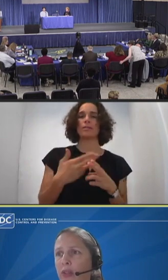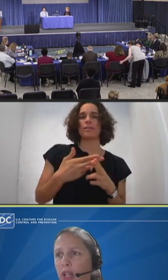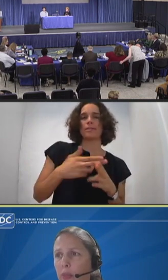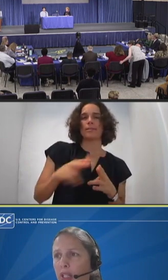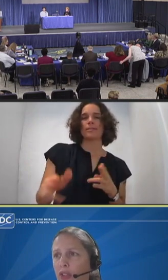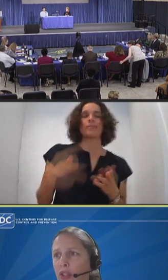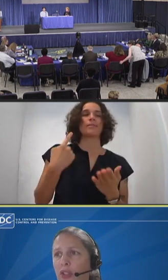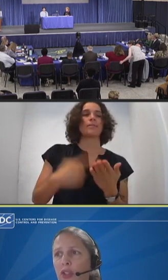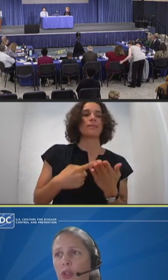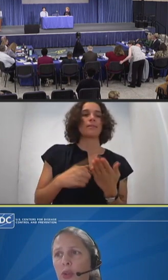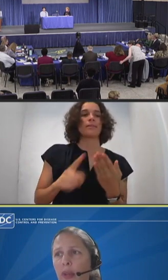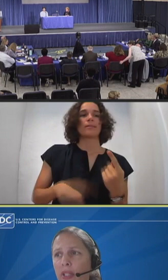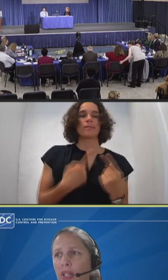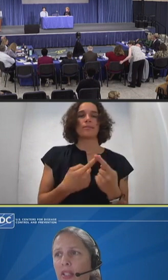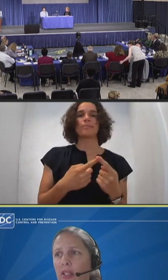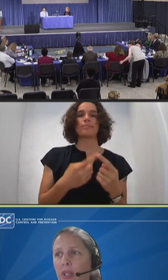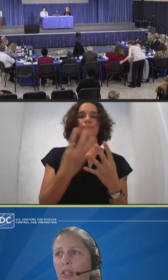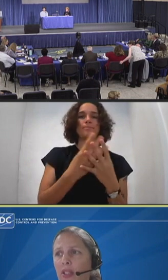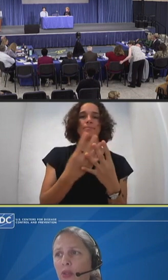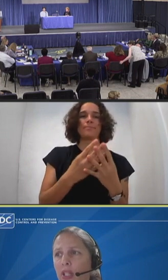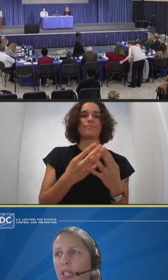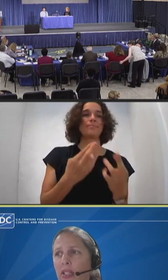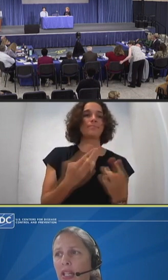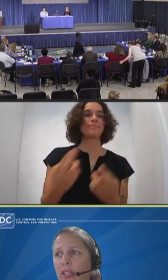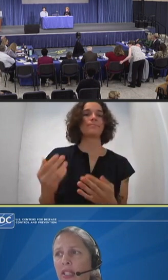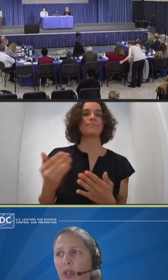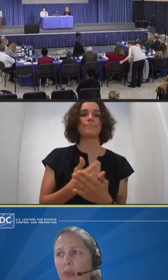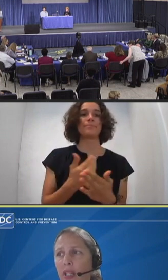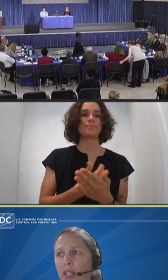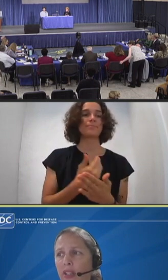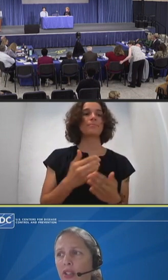recommendations. The new hepatitis B screening and testing recommendations,